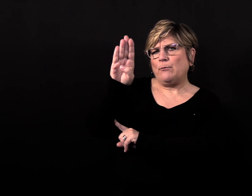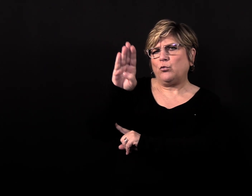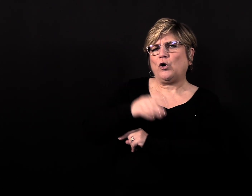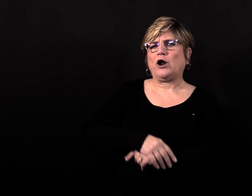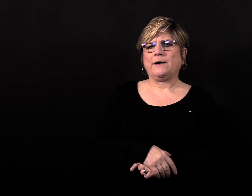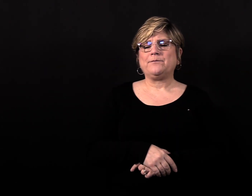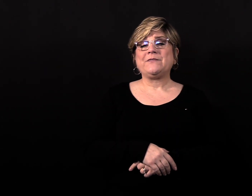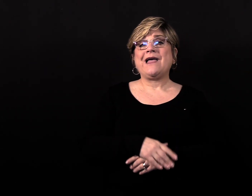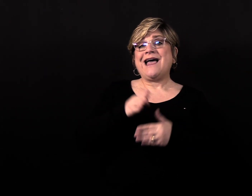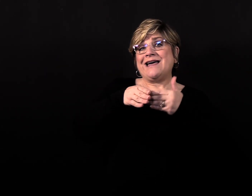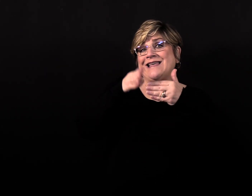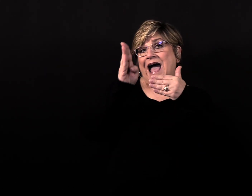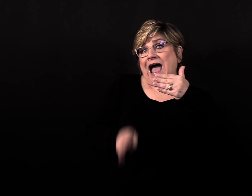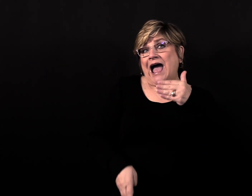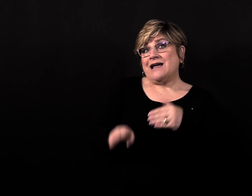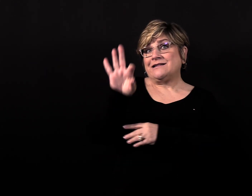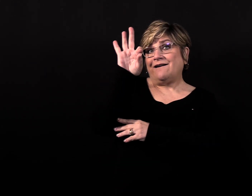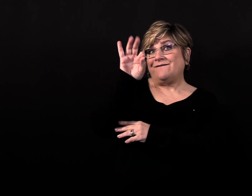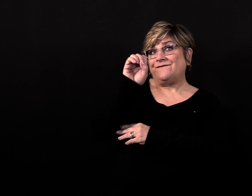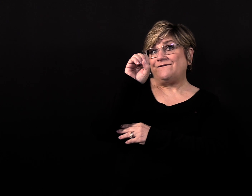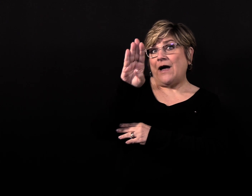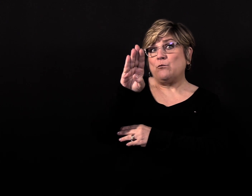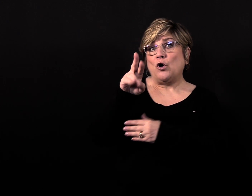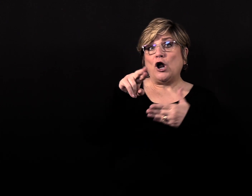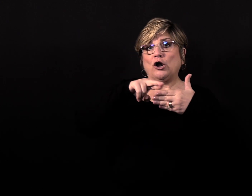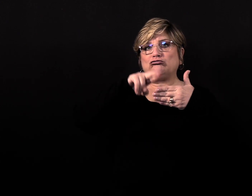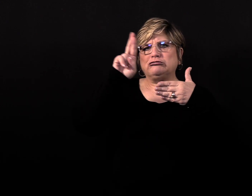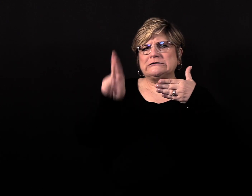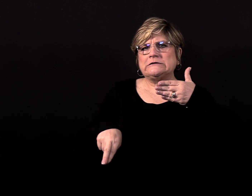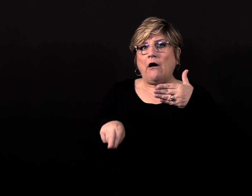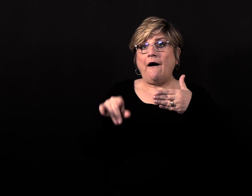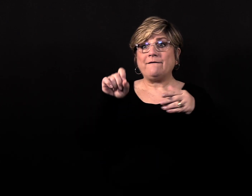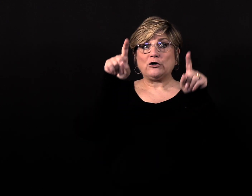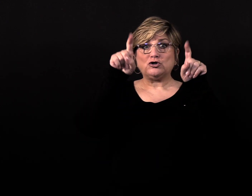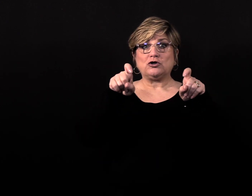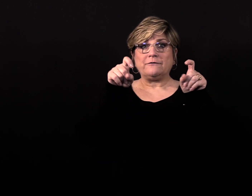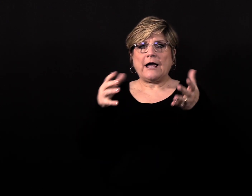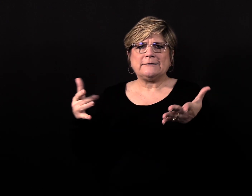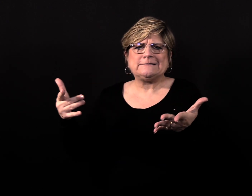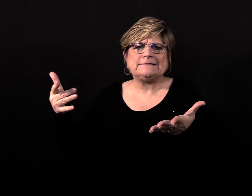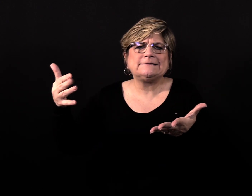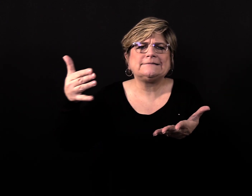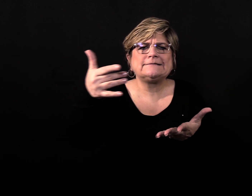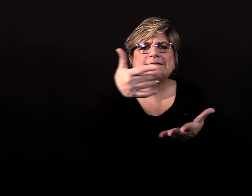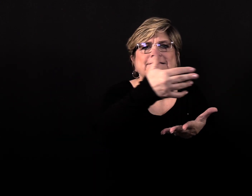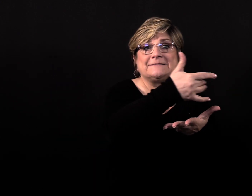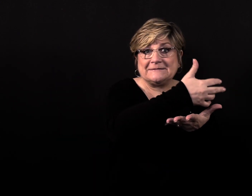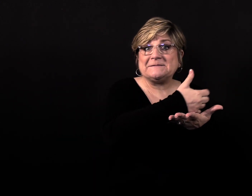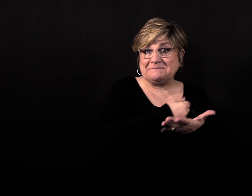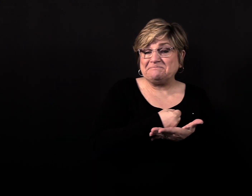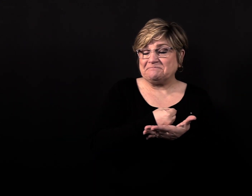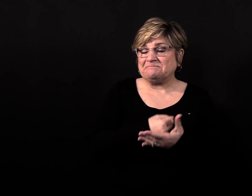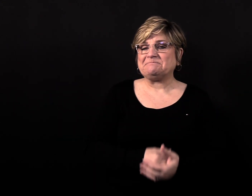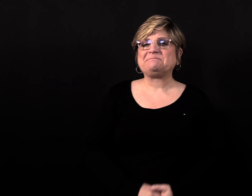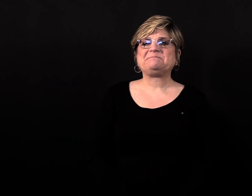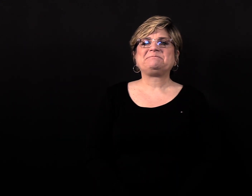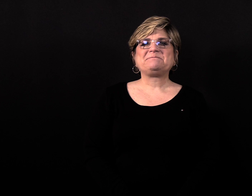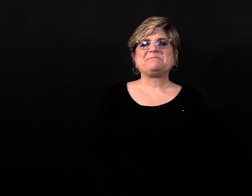At the end of February, the result of the survey was collected.